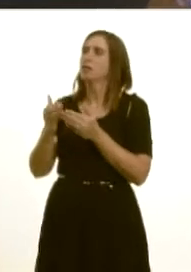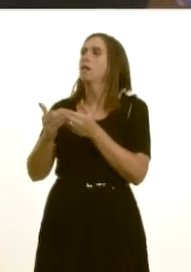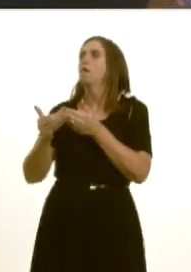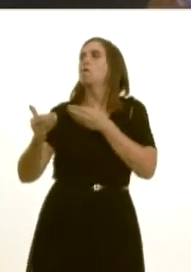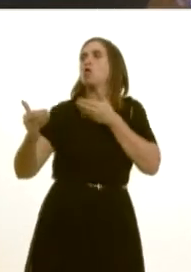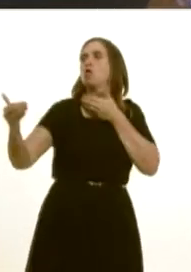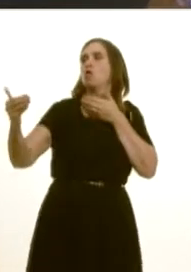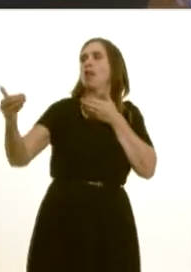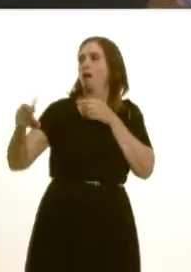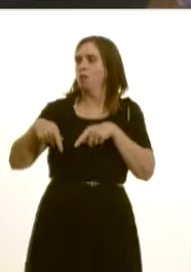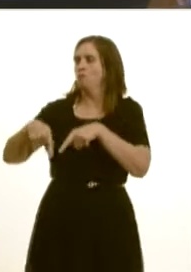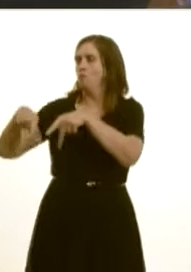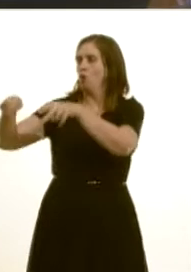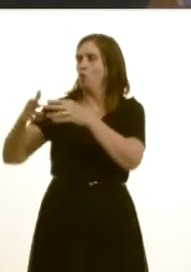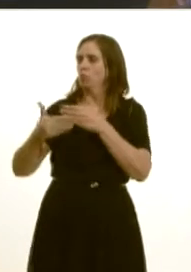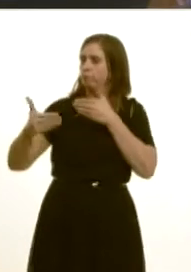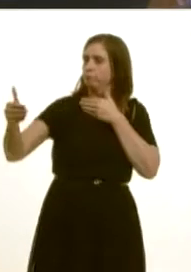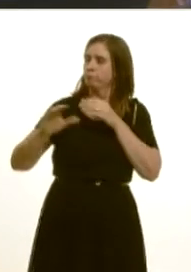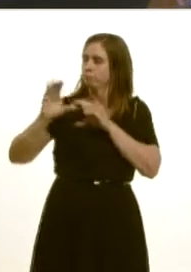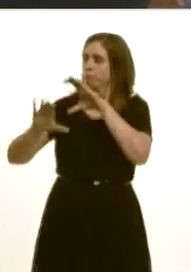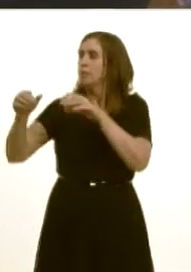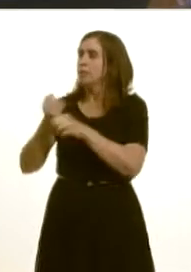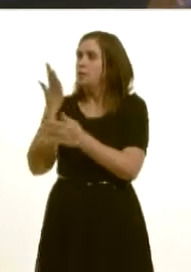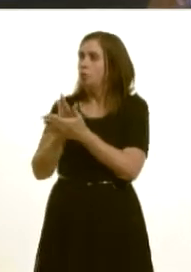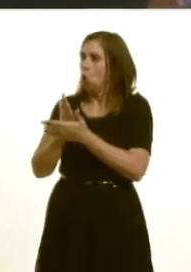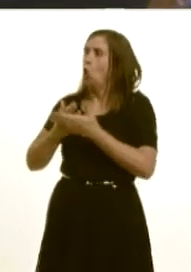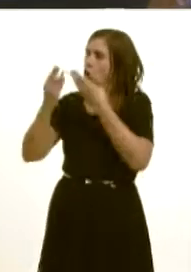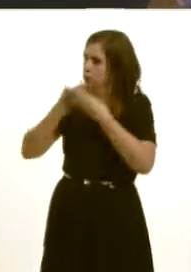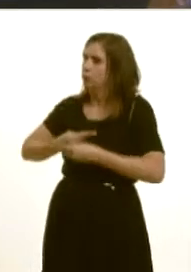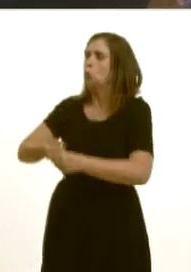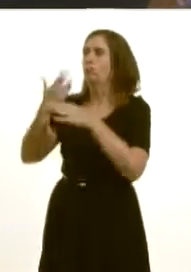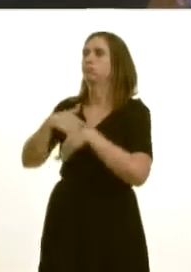we are exploring ways of ensuring that traffic flows more freely on that section of road,